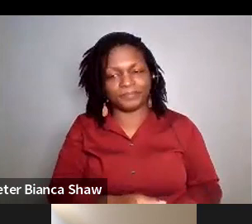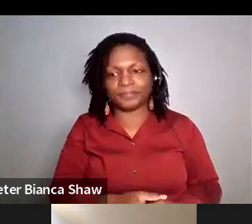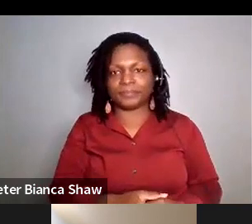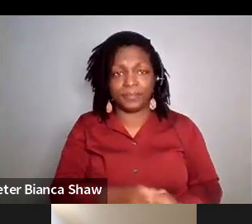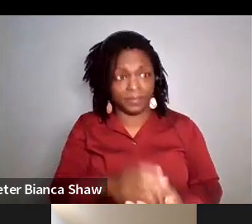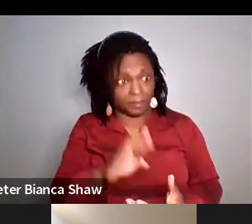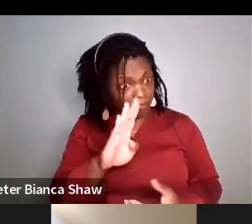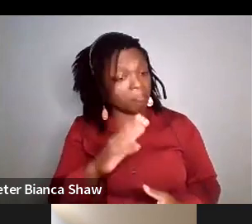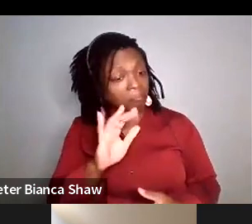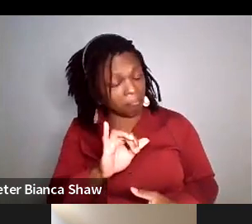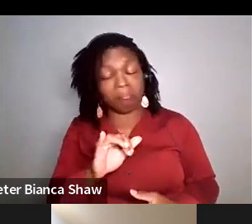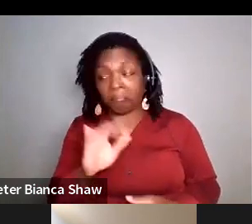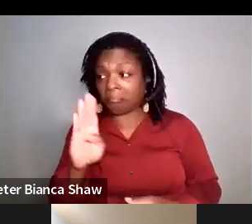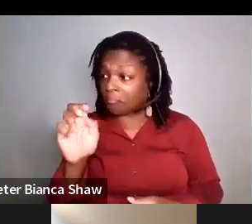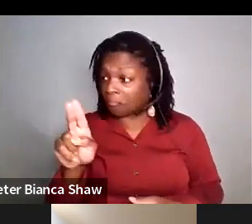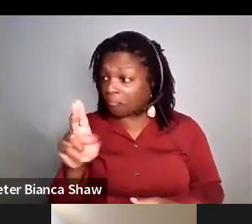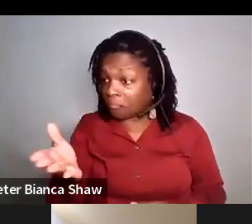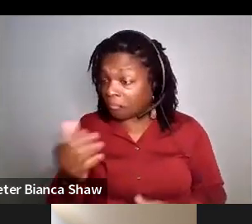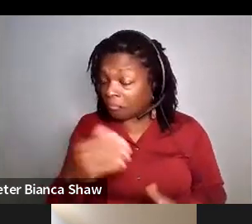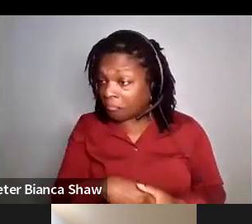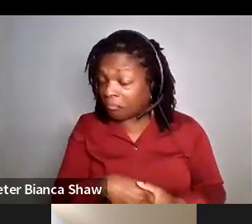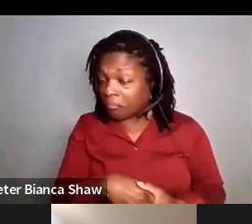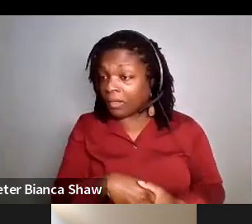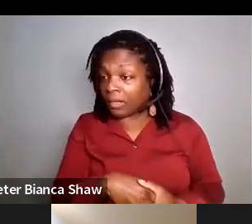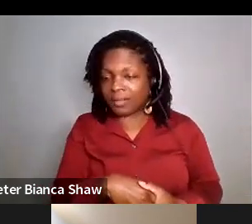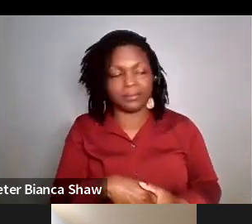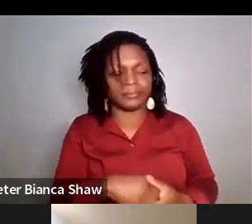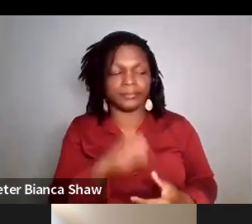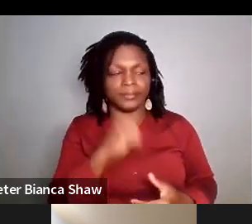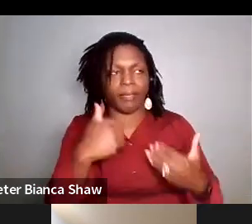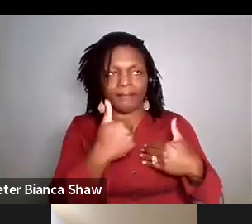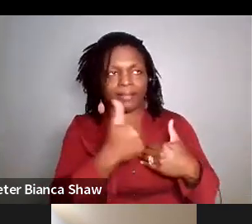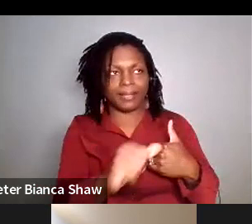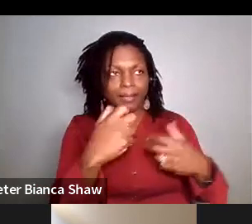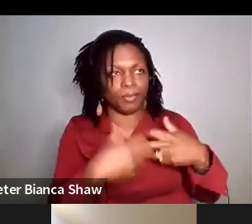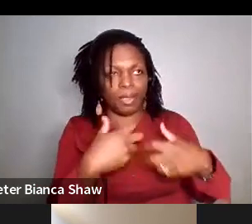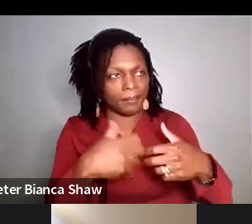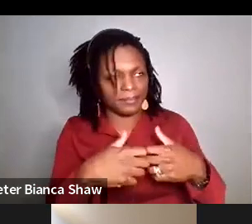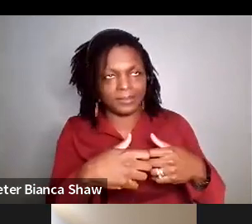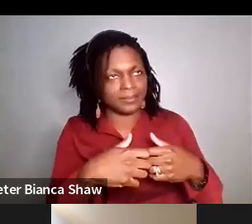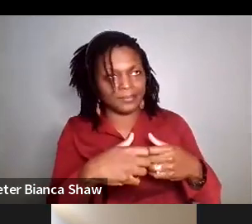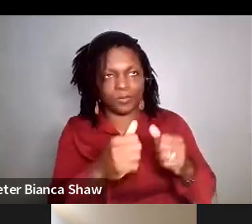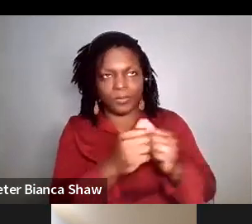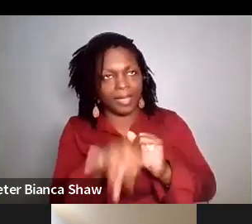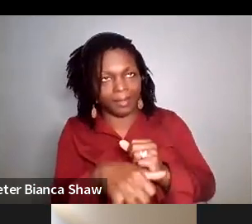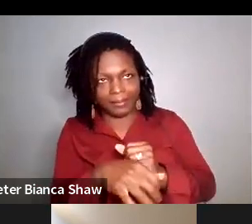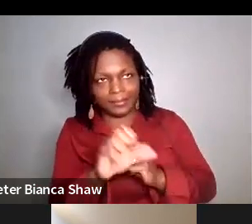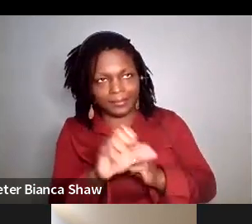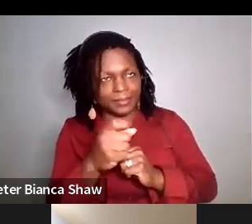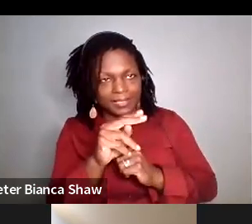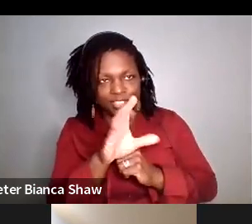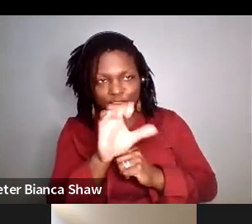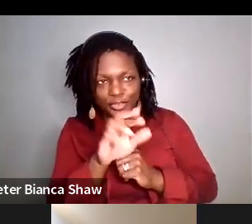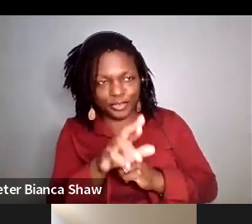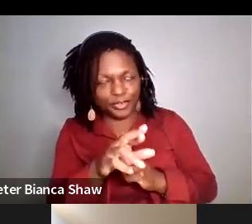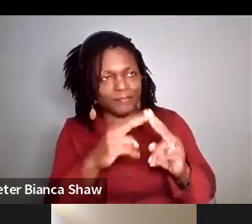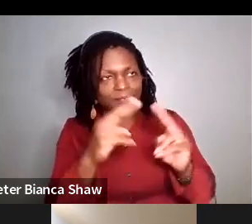Spencer is very much a a social child. and he you know.